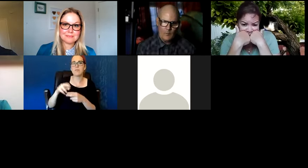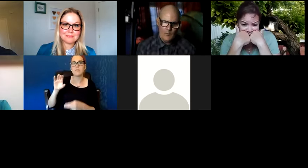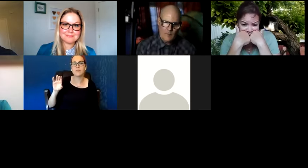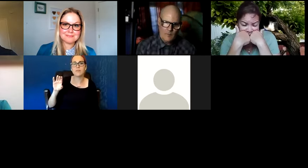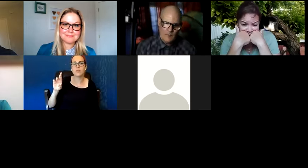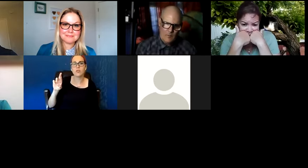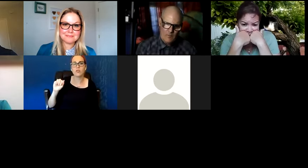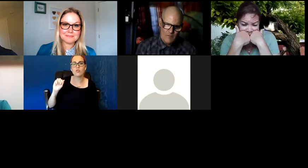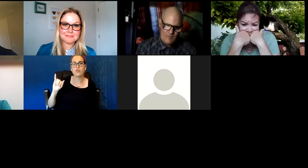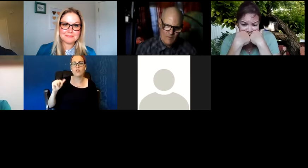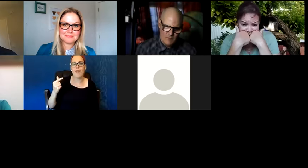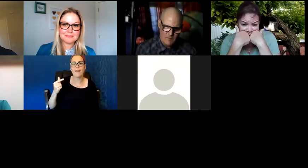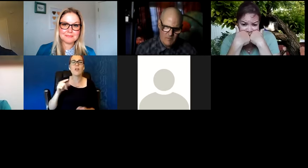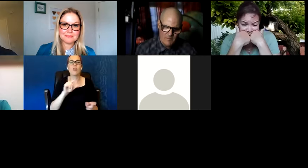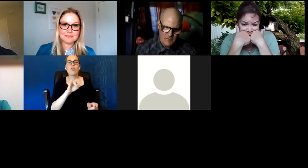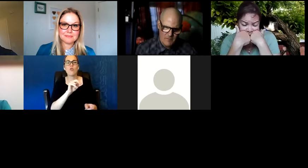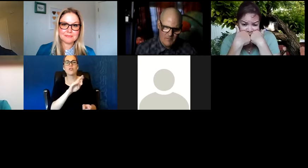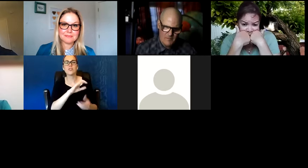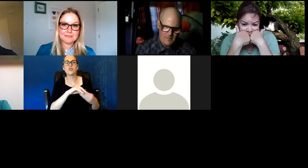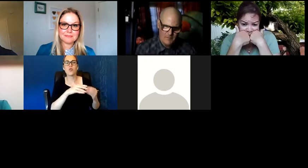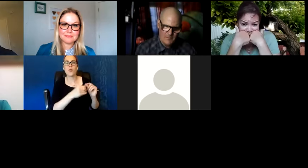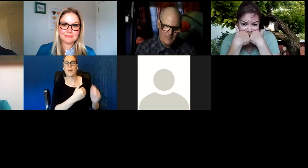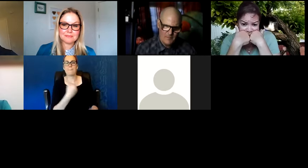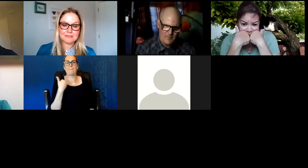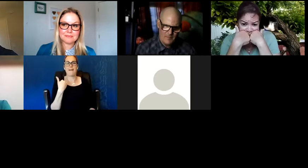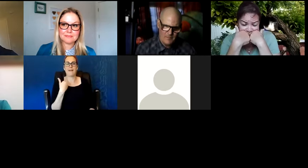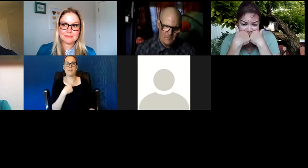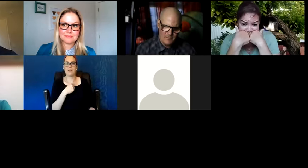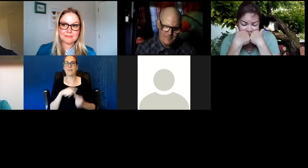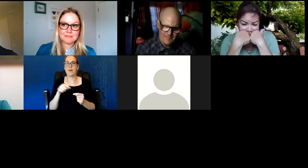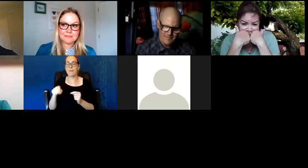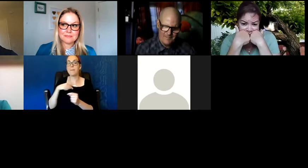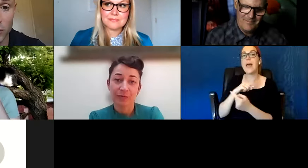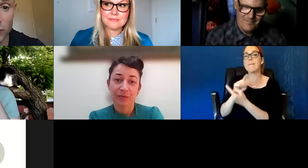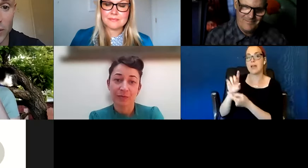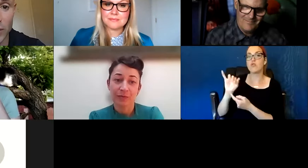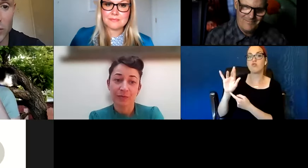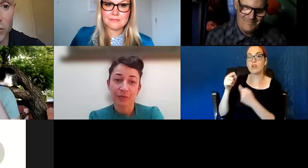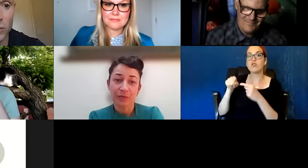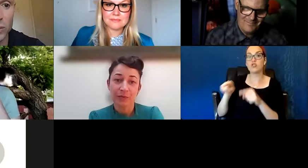of him a little bit but I met him in a consult service. He had just turned 50 years old,